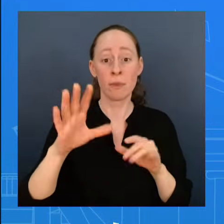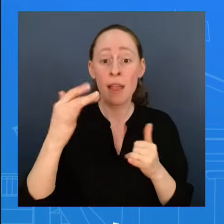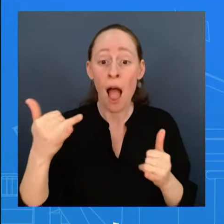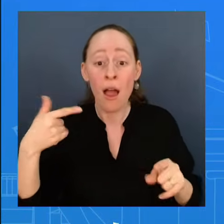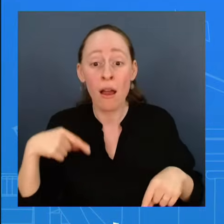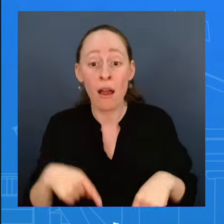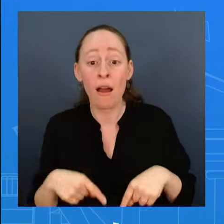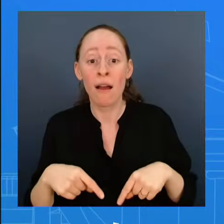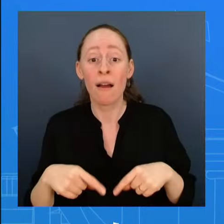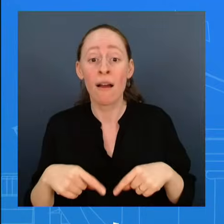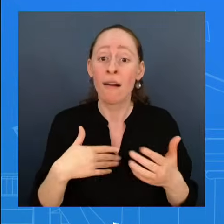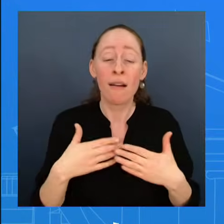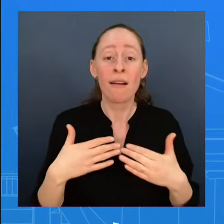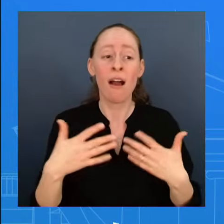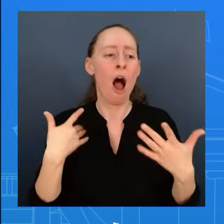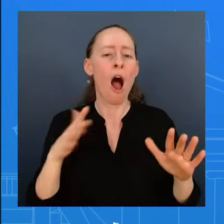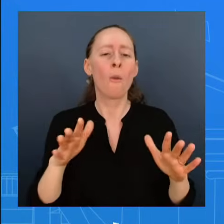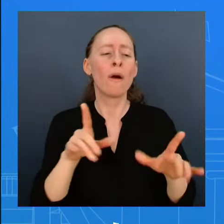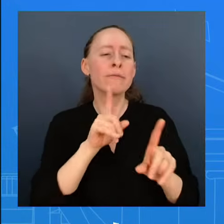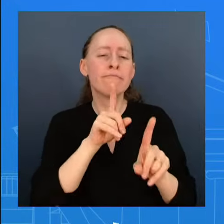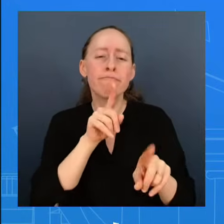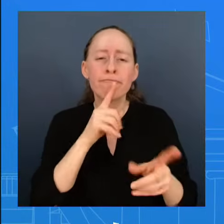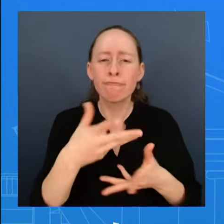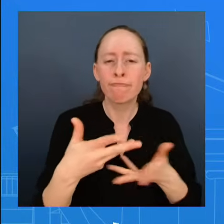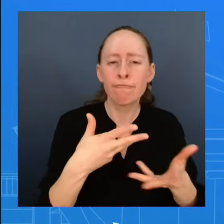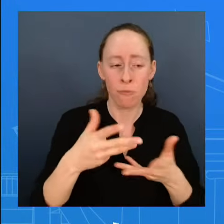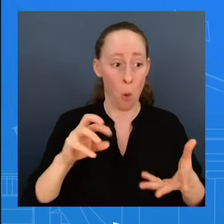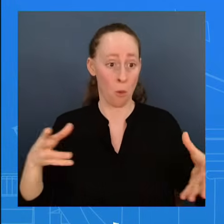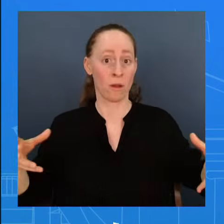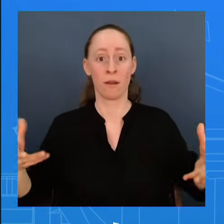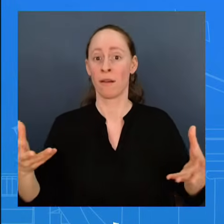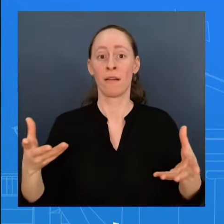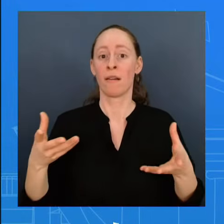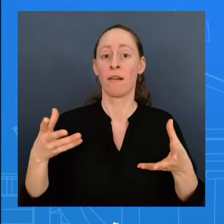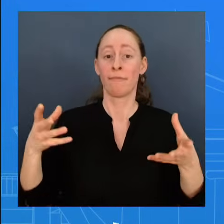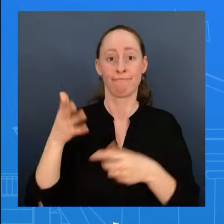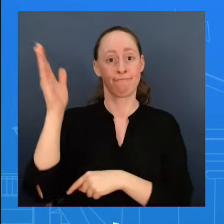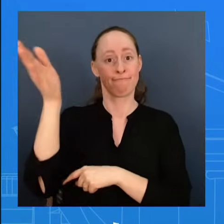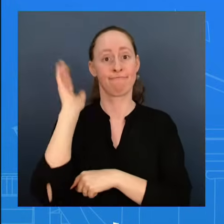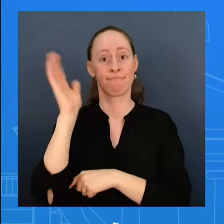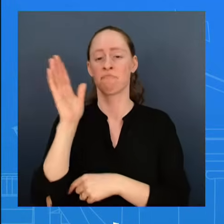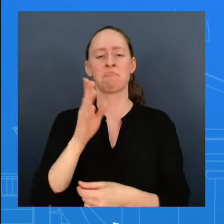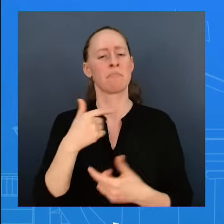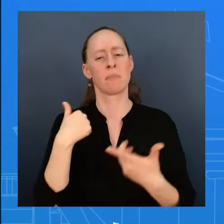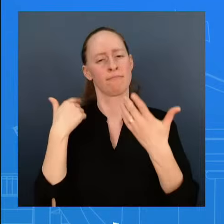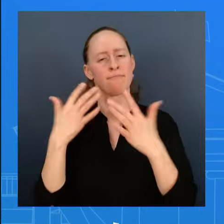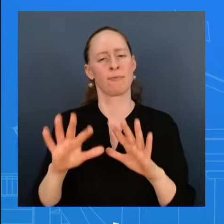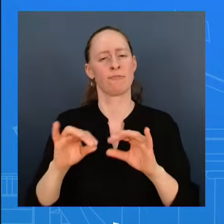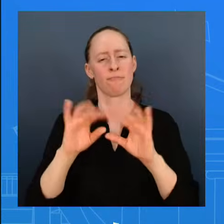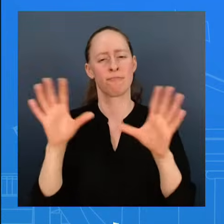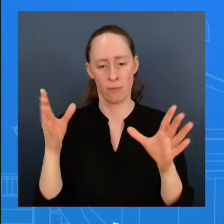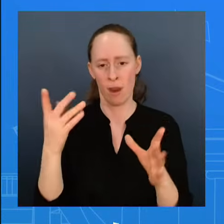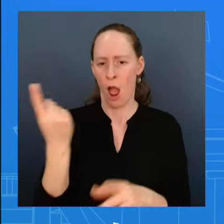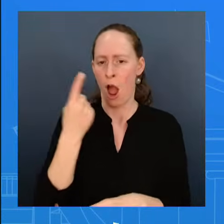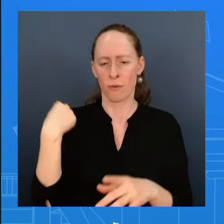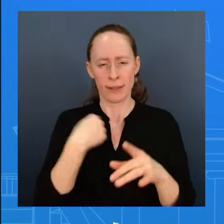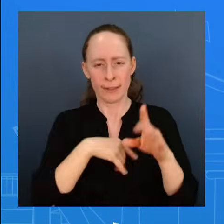he's reflected a public interpretation of recent data. That's what he's speaking to. But as far as the independence of the Federal Reserve, we --